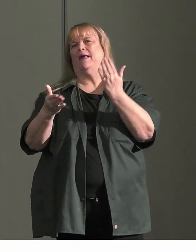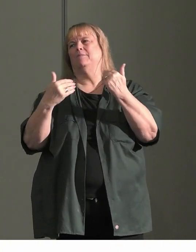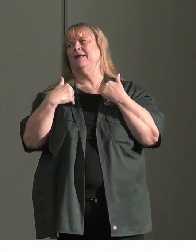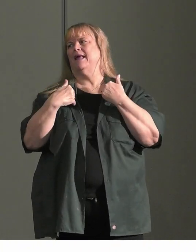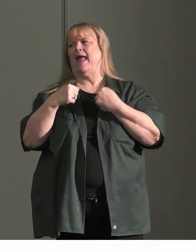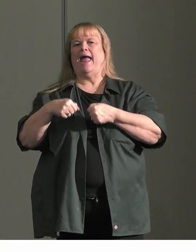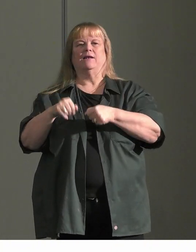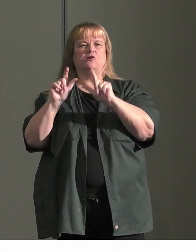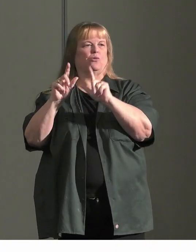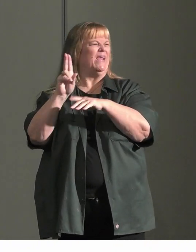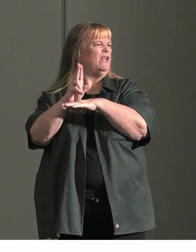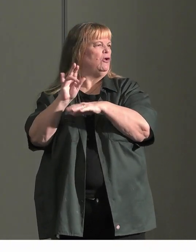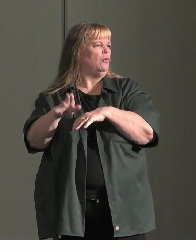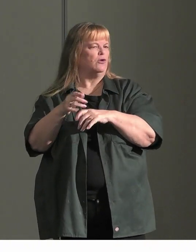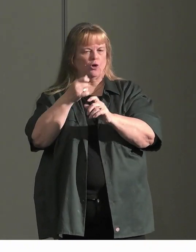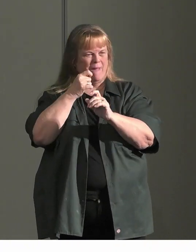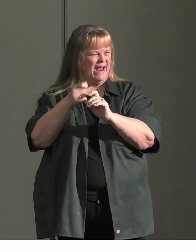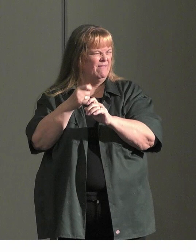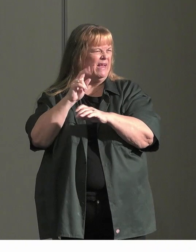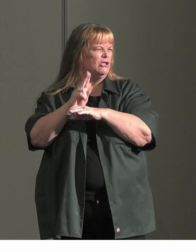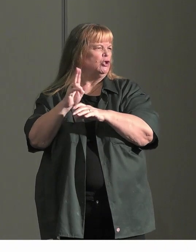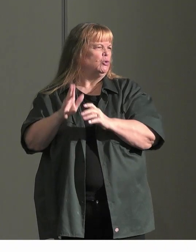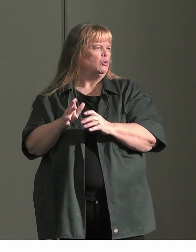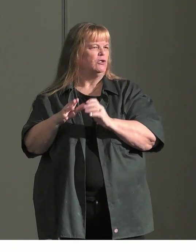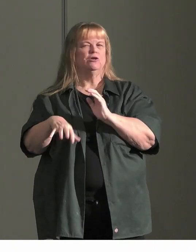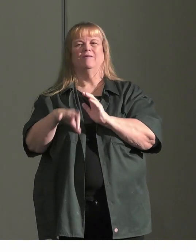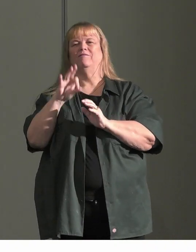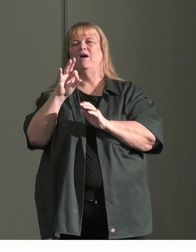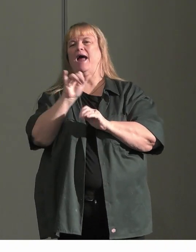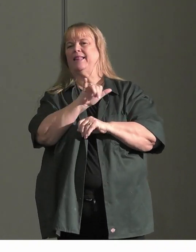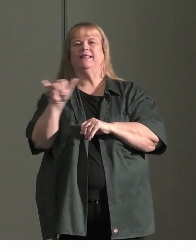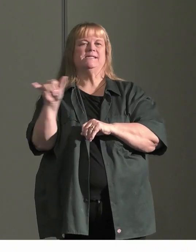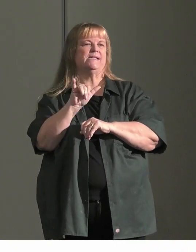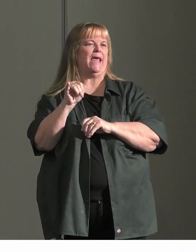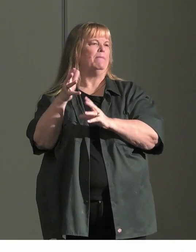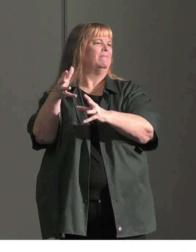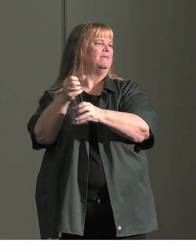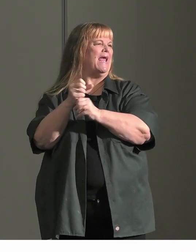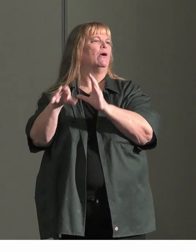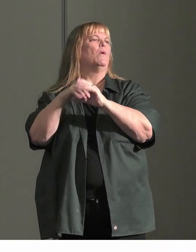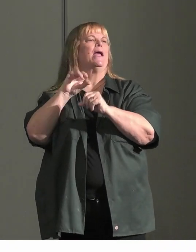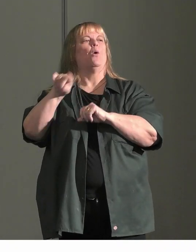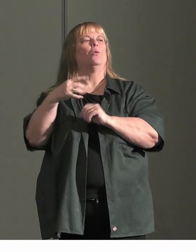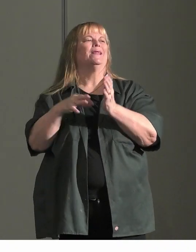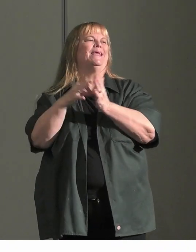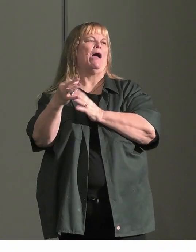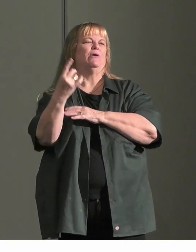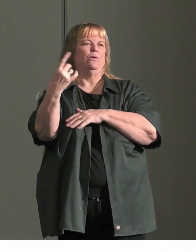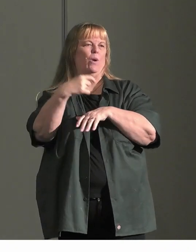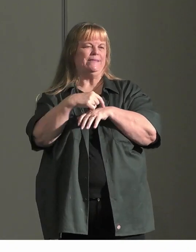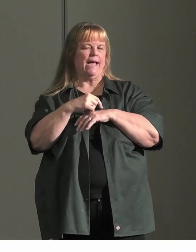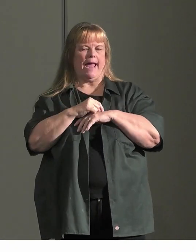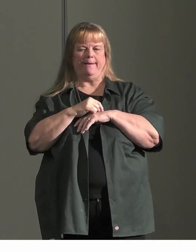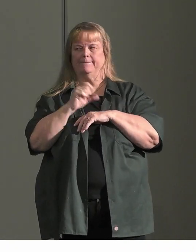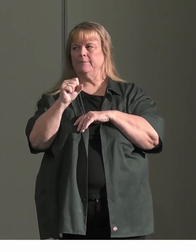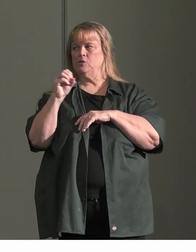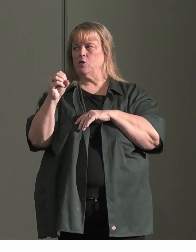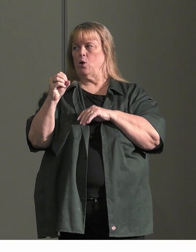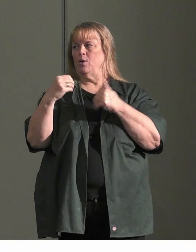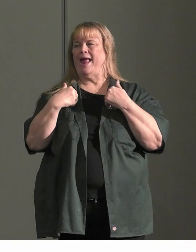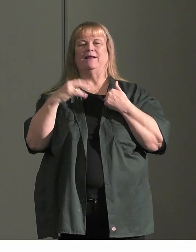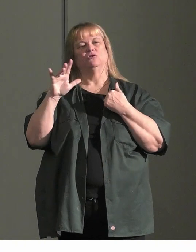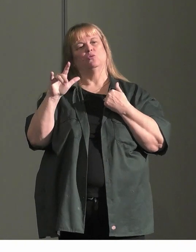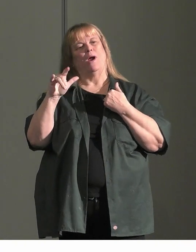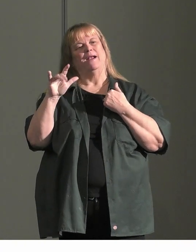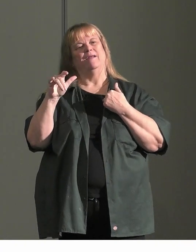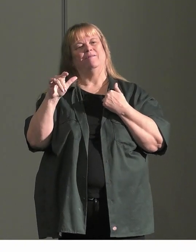reader user and magnification user find the same take away we counted it once. We had 25 versus 18.